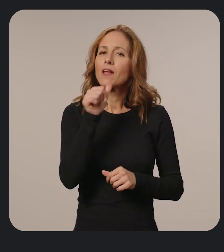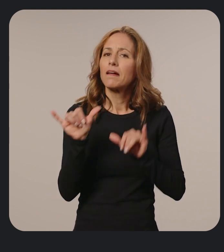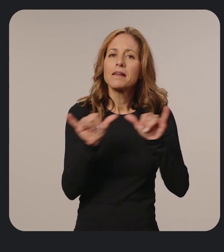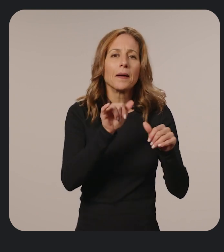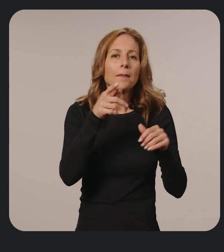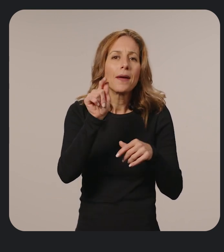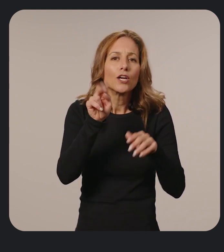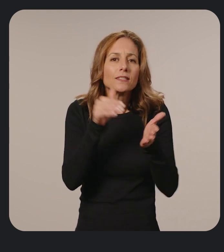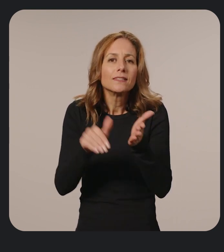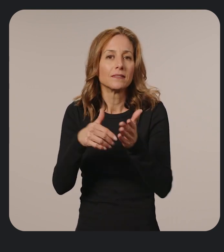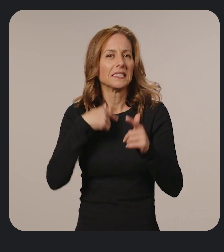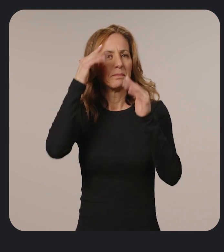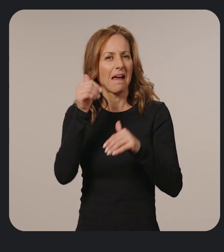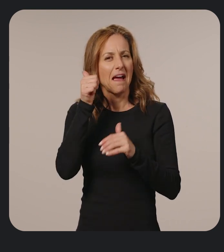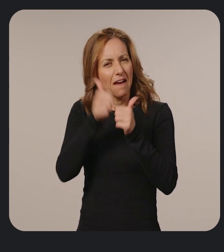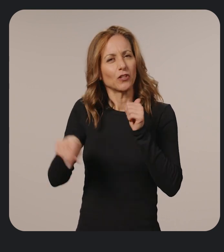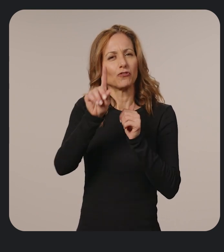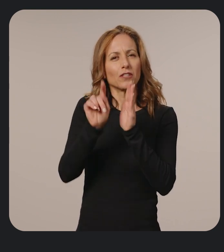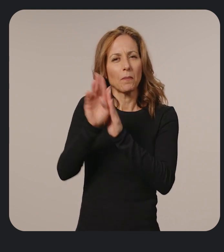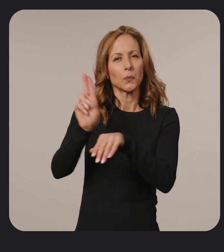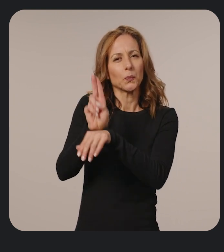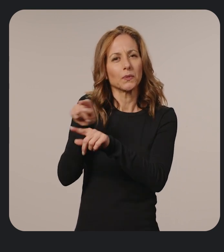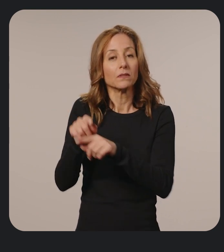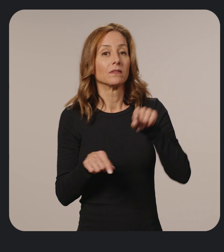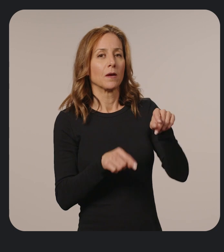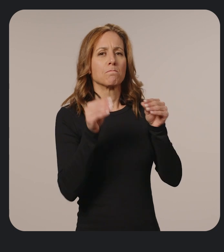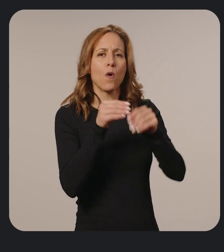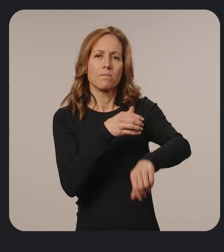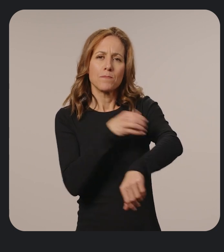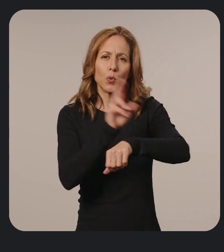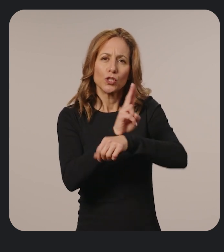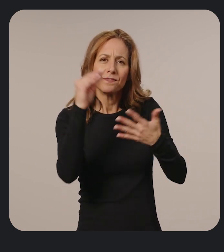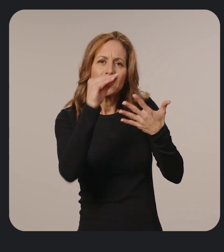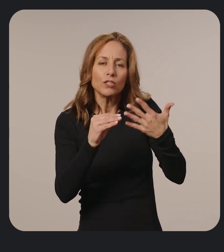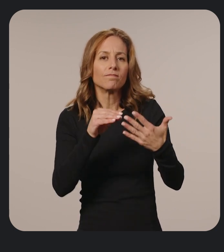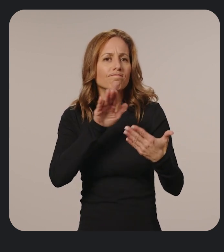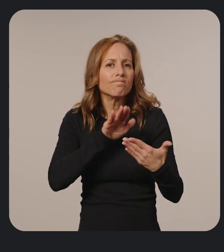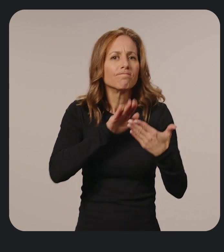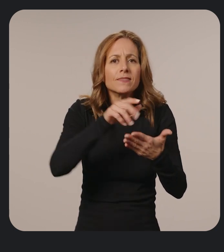Unlike Patterns, which we expect every Dart developer to use, this is more of a power user feature,